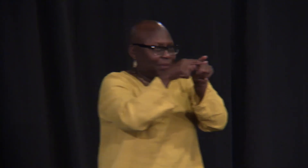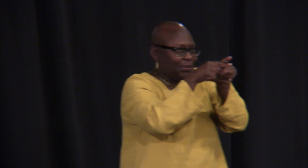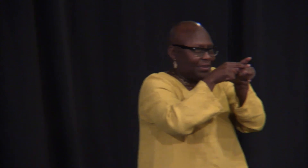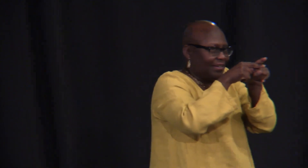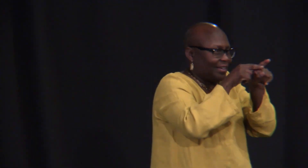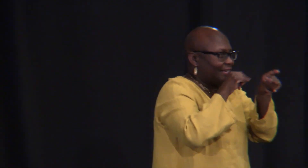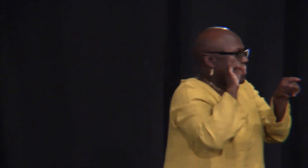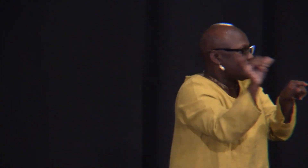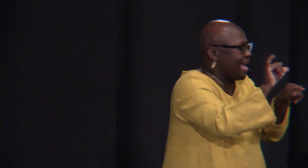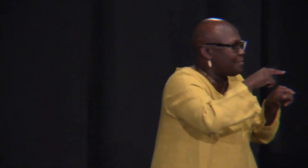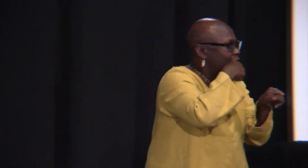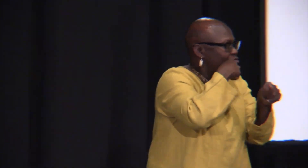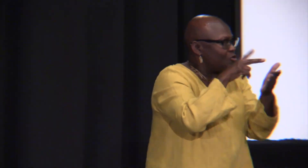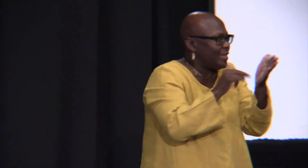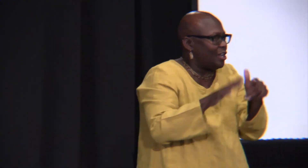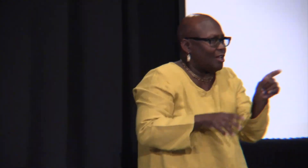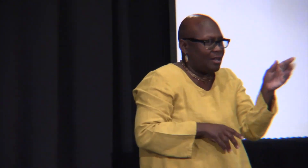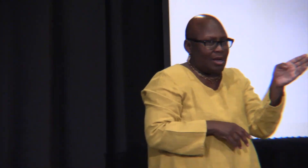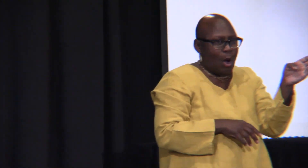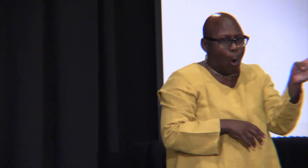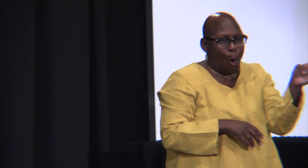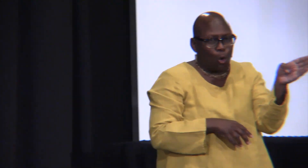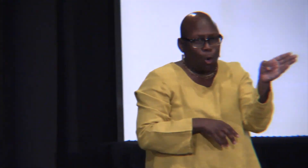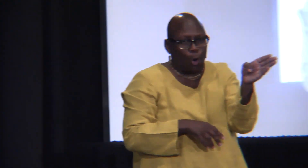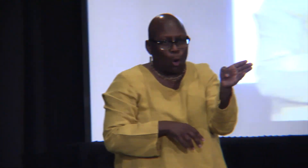track their eyes while reading.